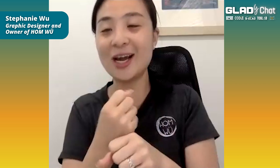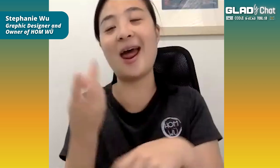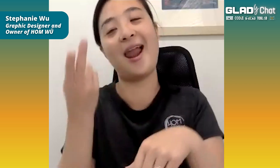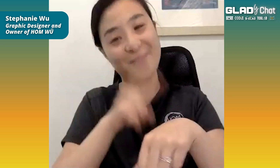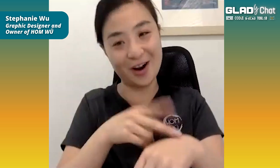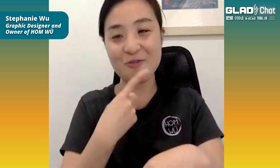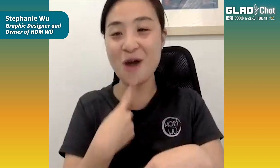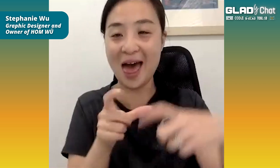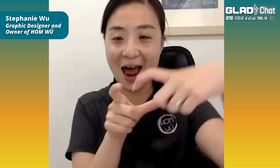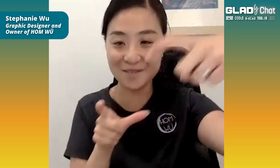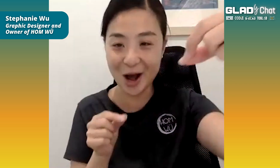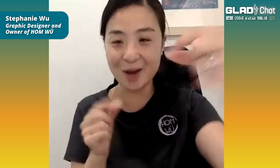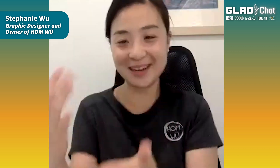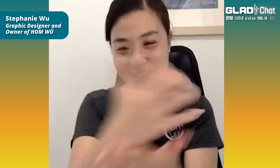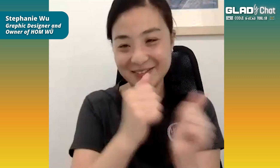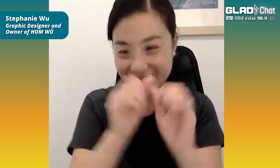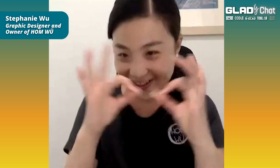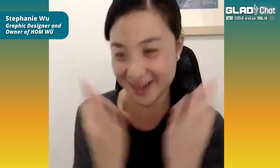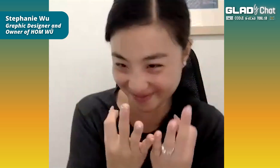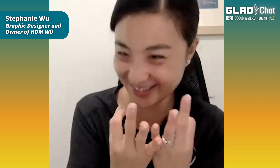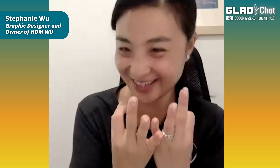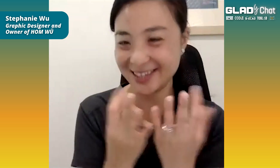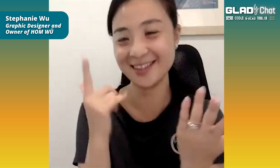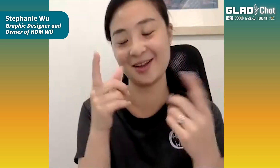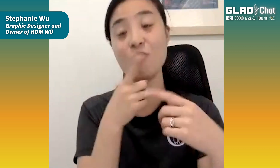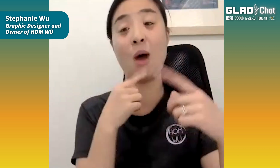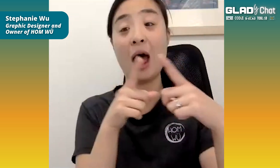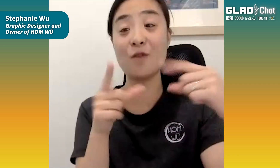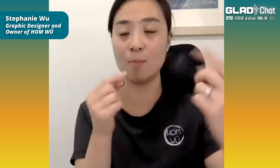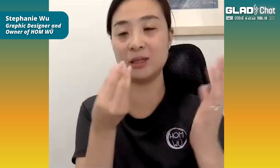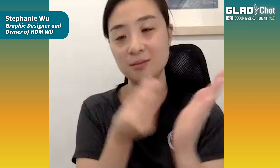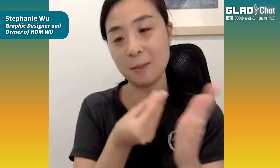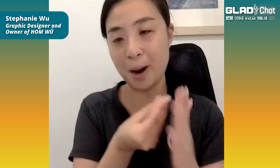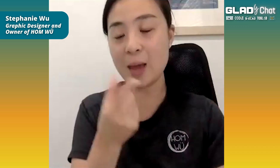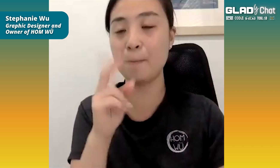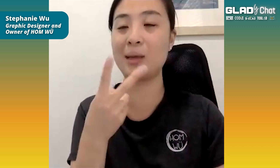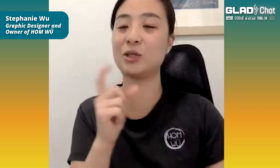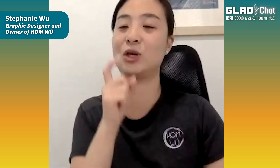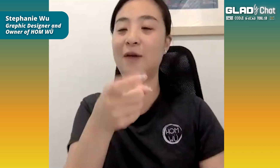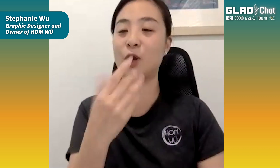And of course, gathering the red envelopes with family! Red envelopes are money, given to you